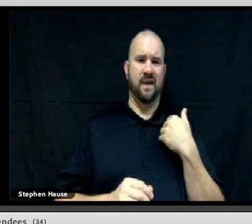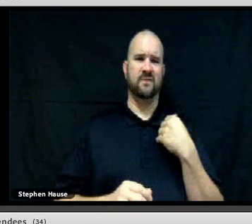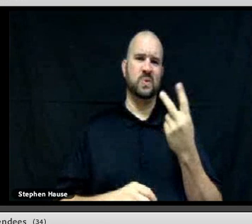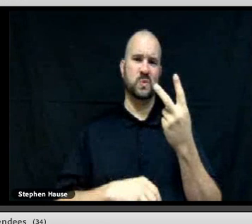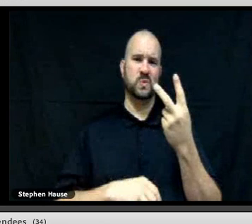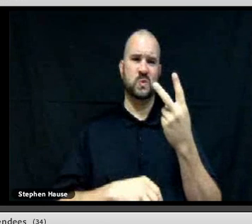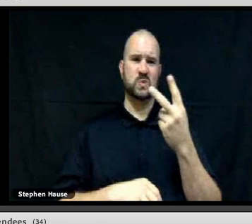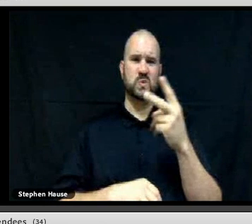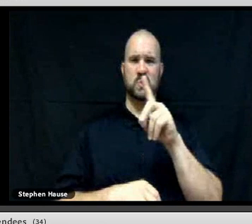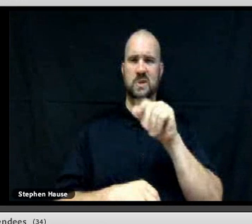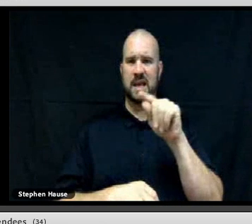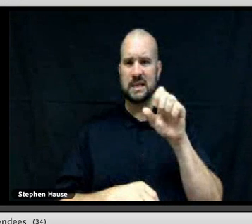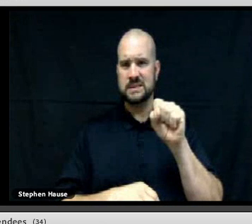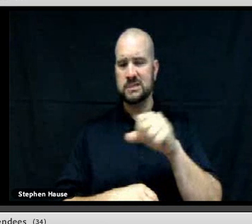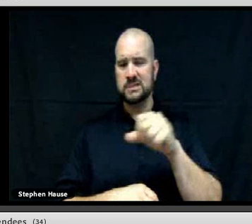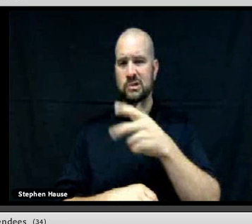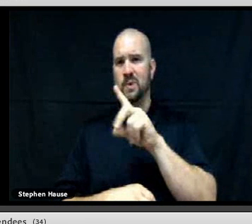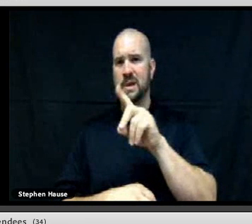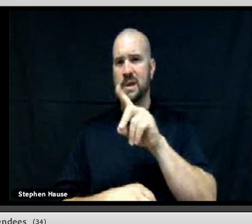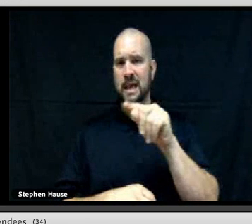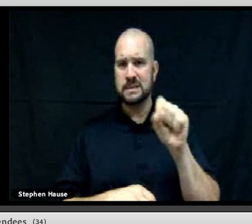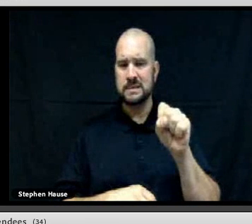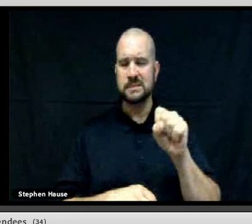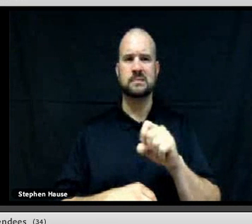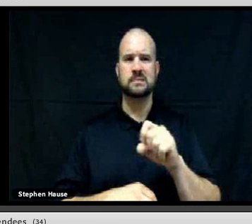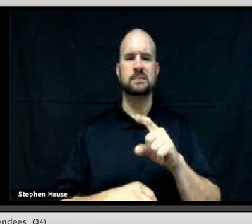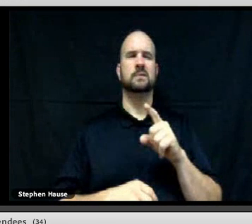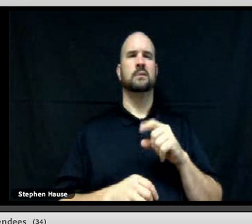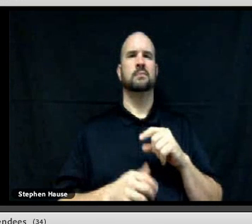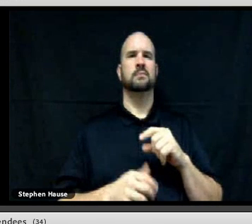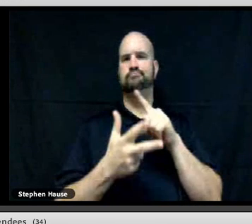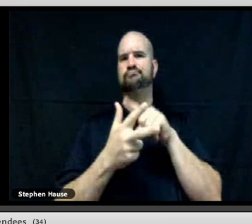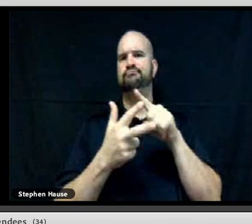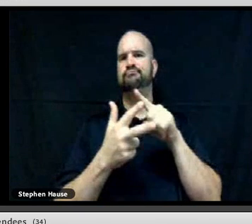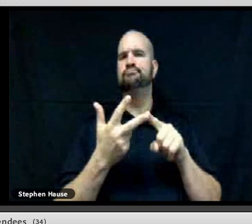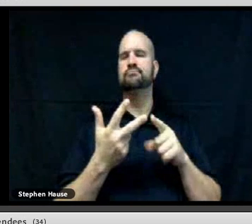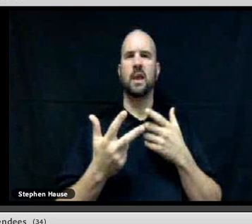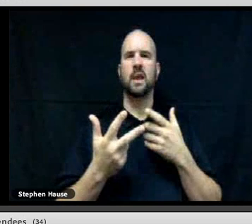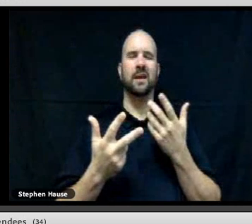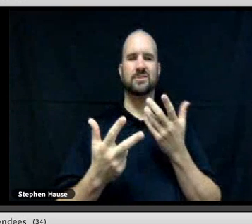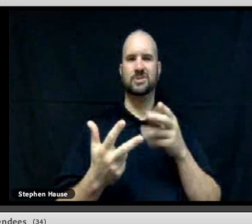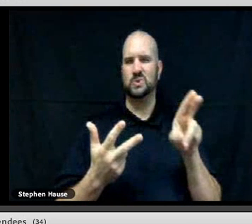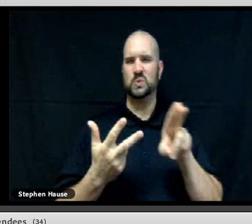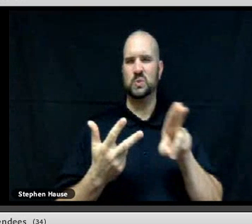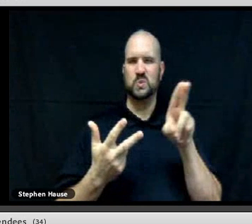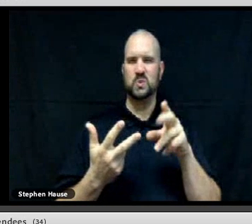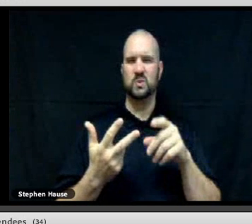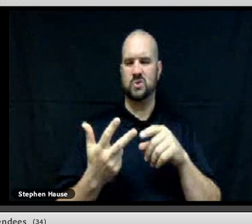and the creation date, um, you should really only be providing the creation date, um, for the resource,